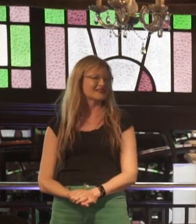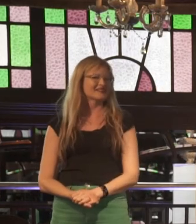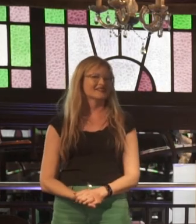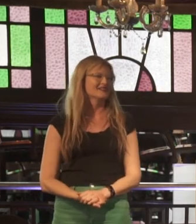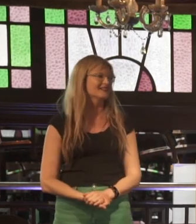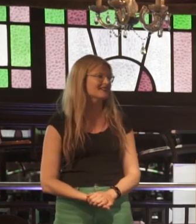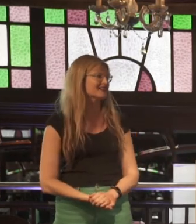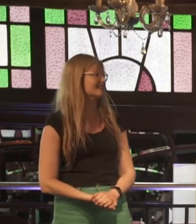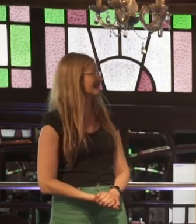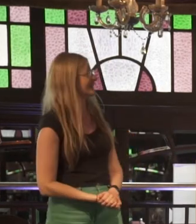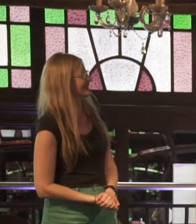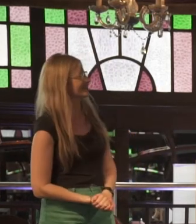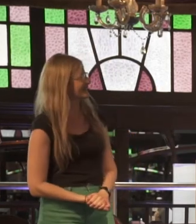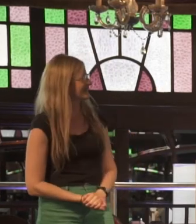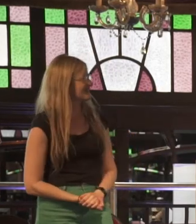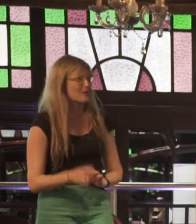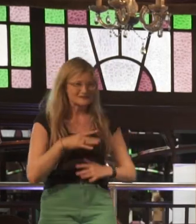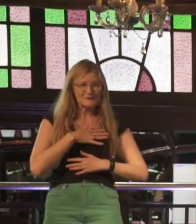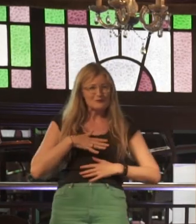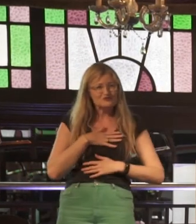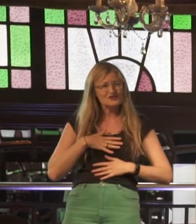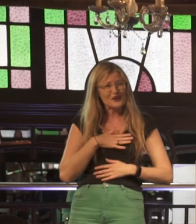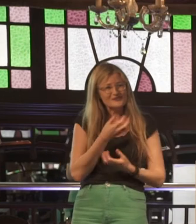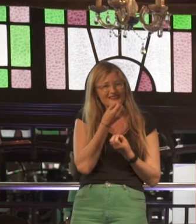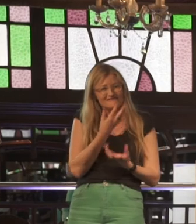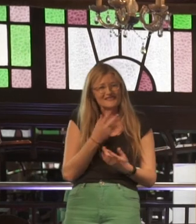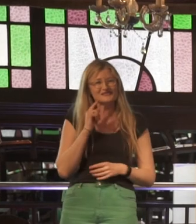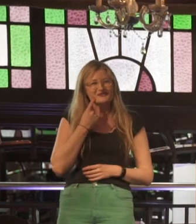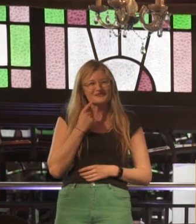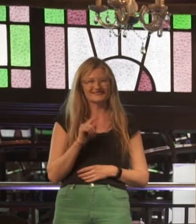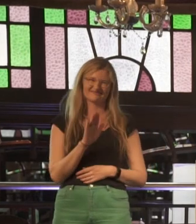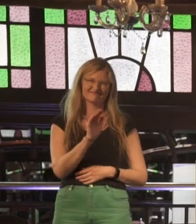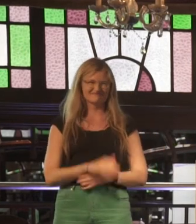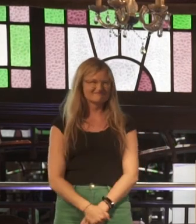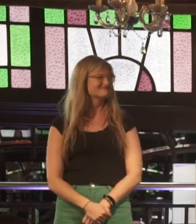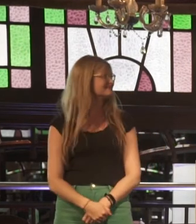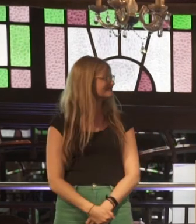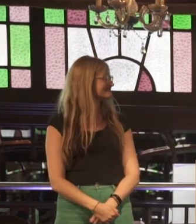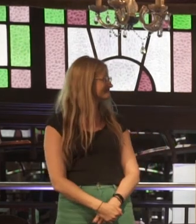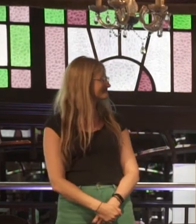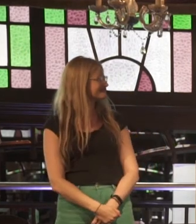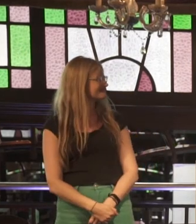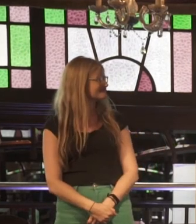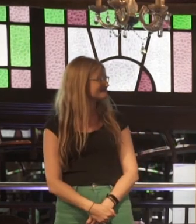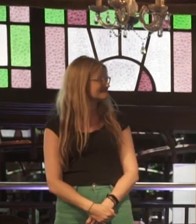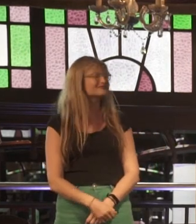There we are. Very nice. That's very emotional, wasn't it? It was actually really sweet. No, it's nice. It's nice. It's, um -